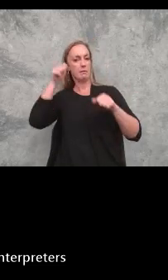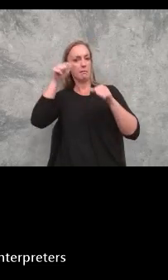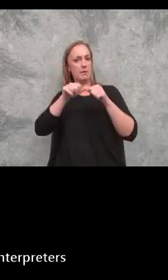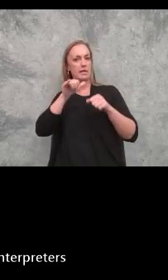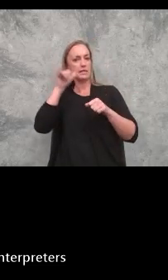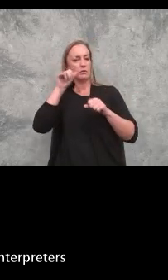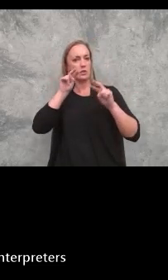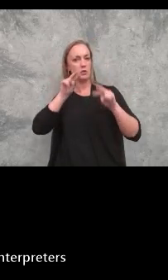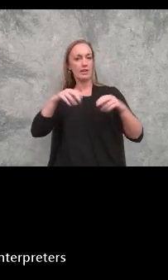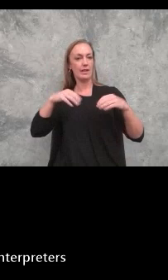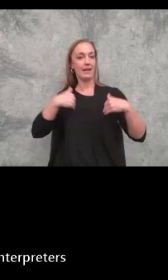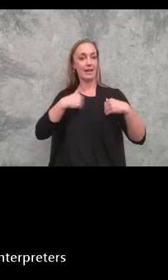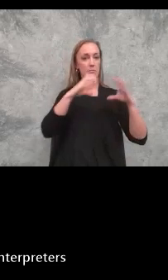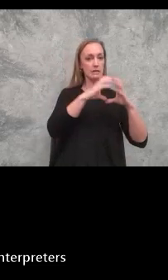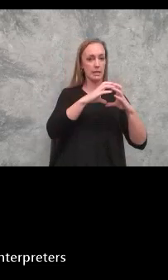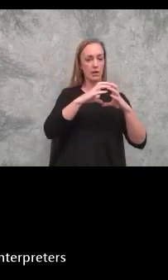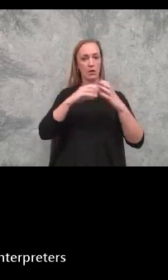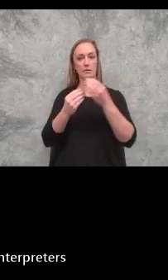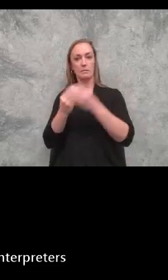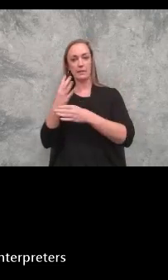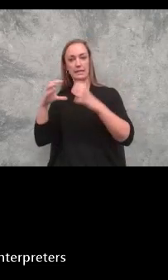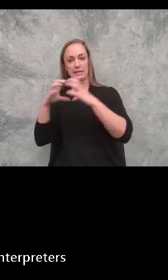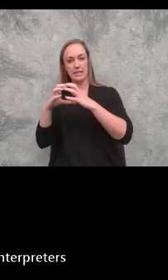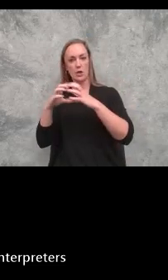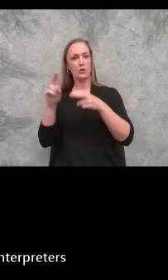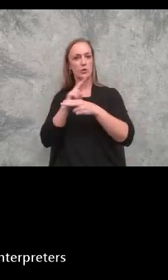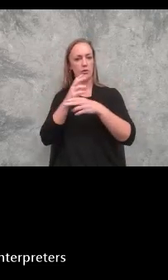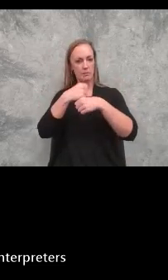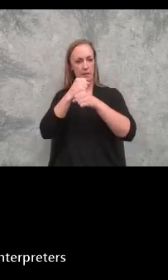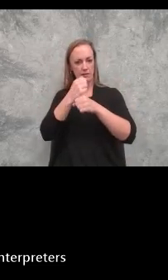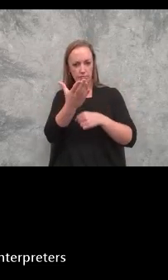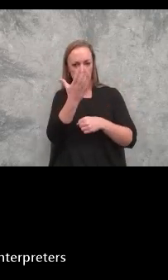looking at animal cells and plant cells using a microscope…what were some of those observations